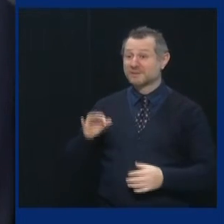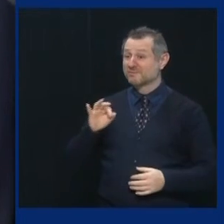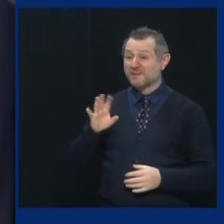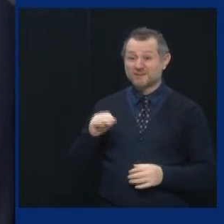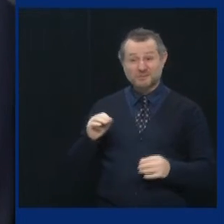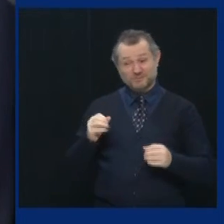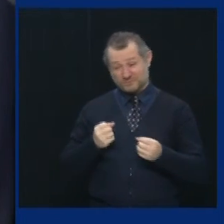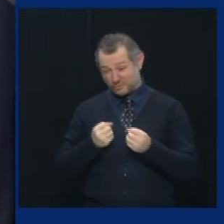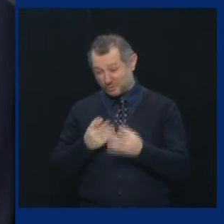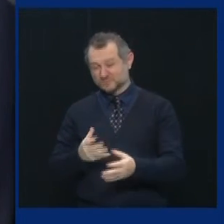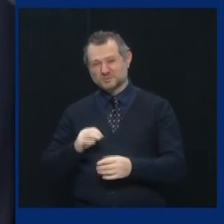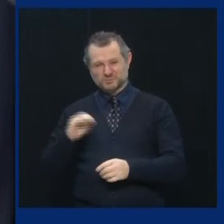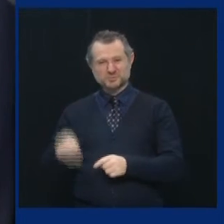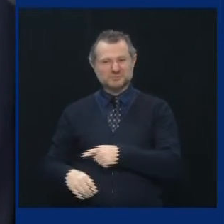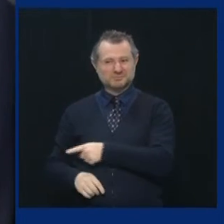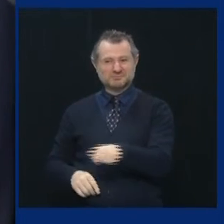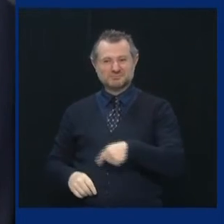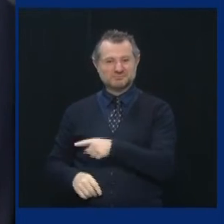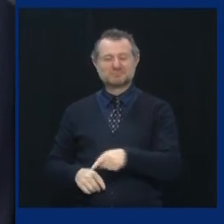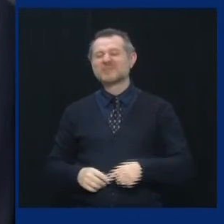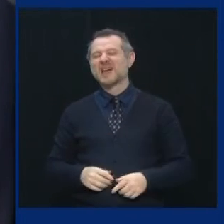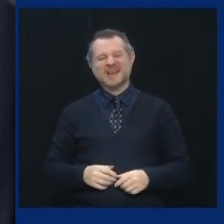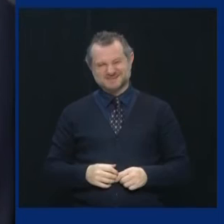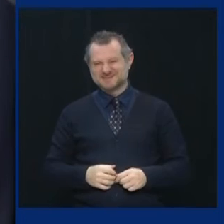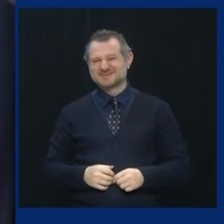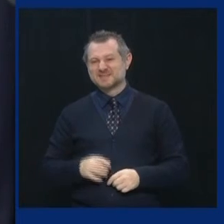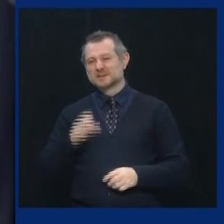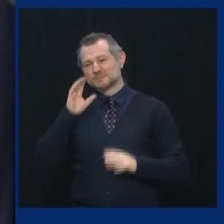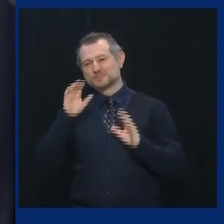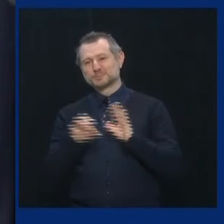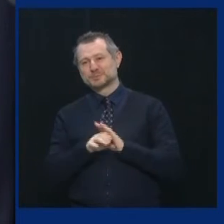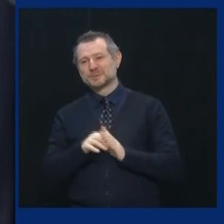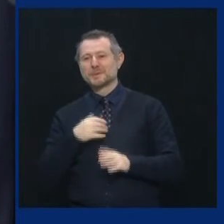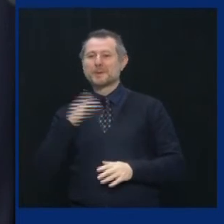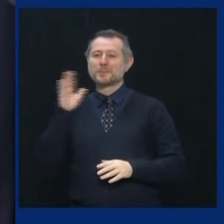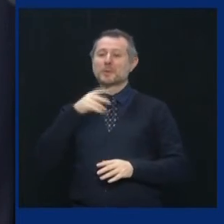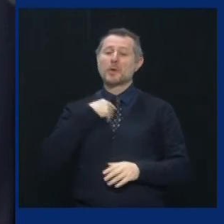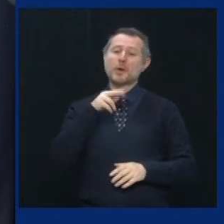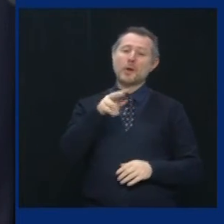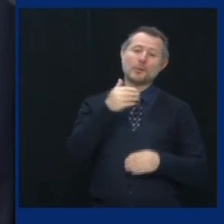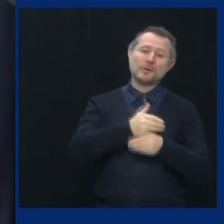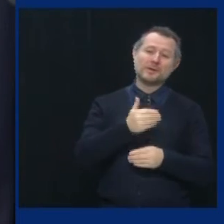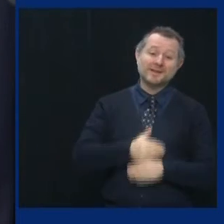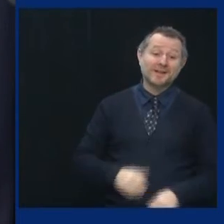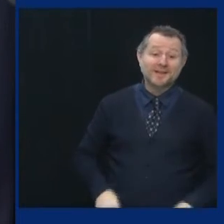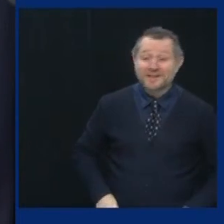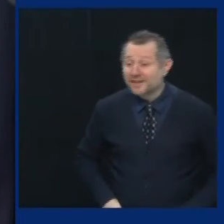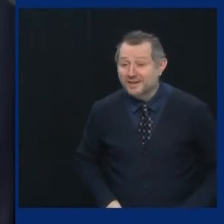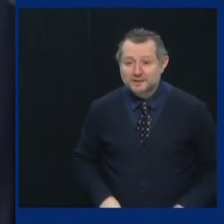SOCIAL GATHERINGS ARE SUDDENLY